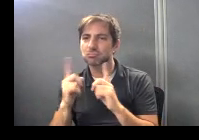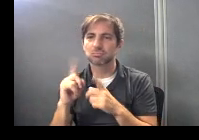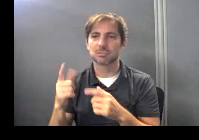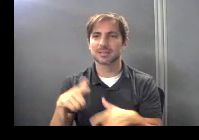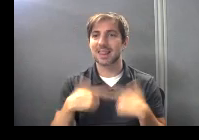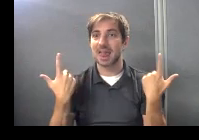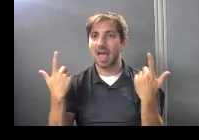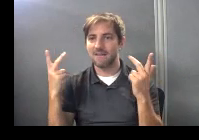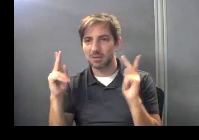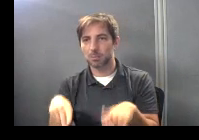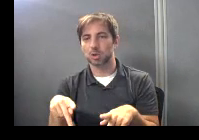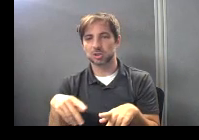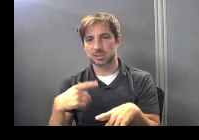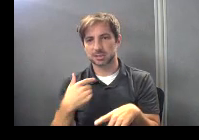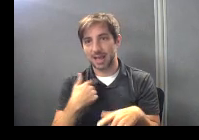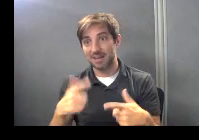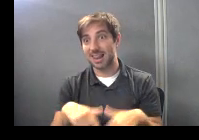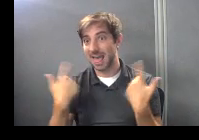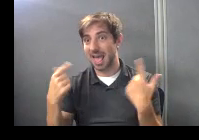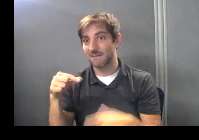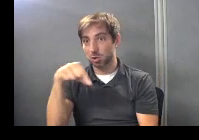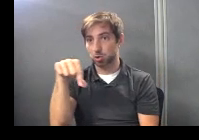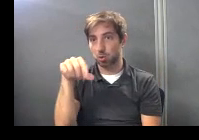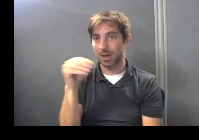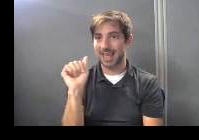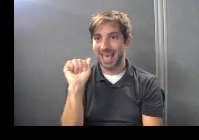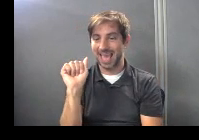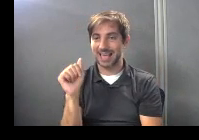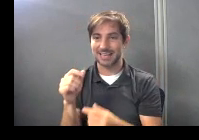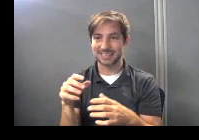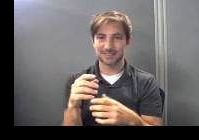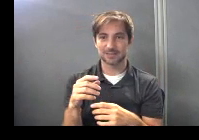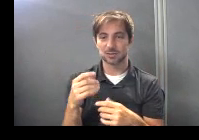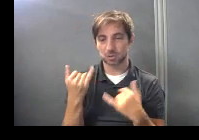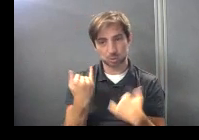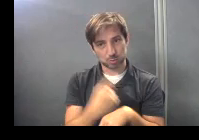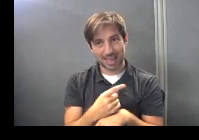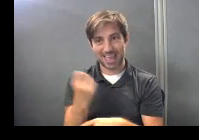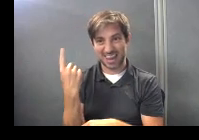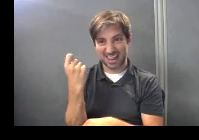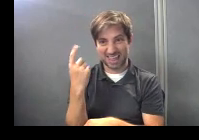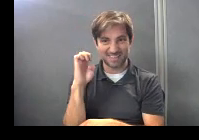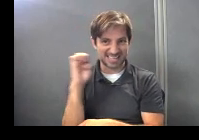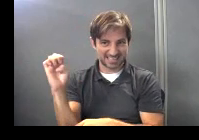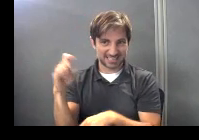THERE IS A LIVE Q&A SESSION TODAY AT 11:00 EASTERN WITH ASL INTERPRETATION AND CAPTIONS.